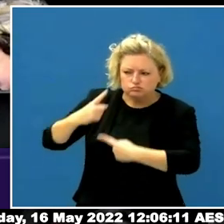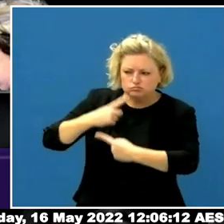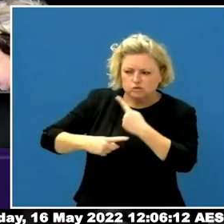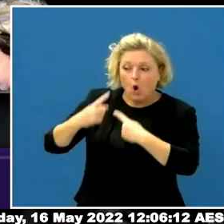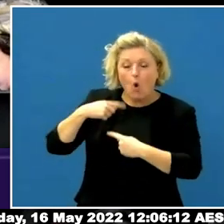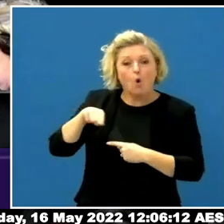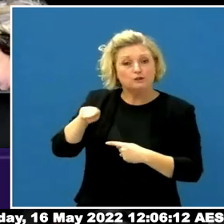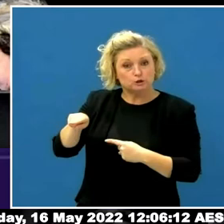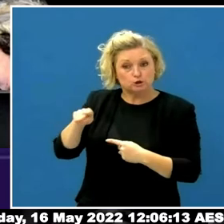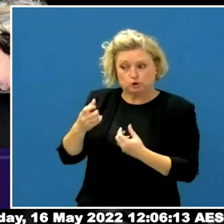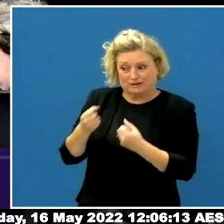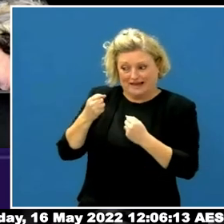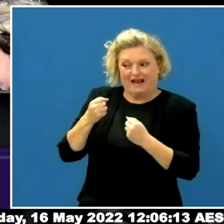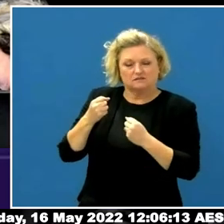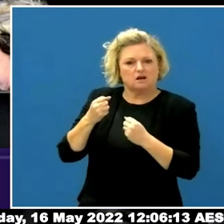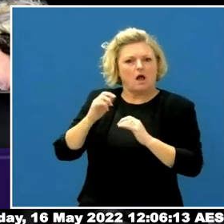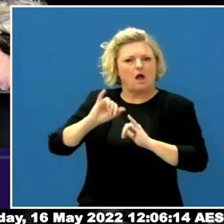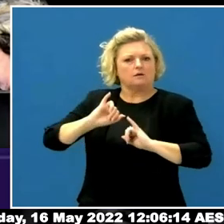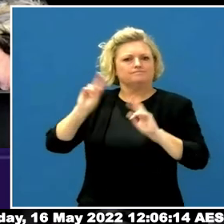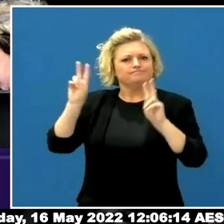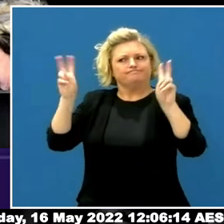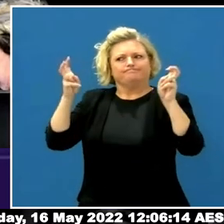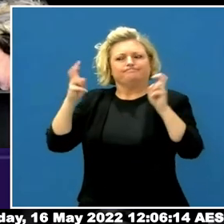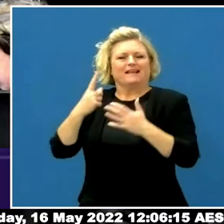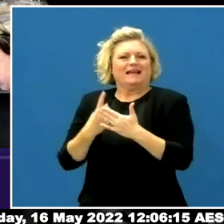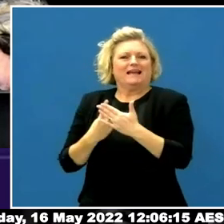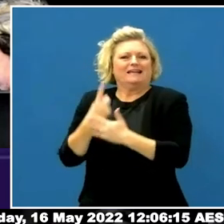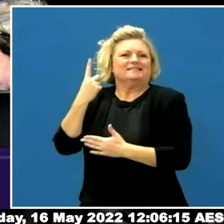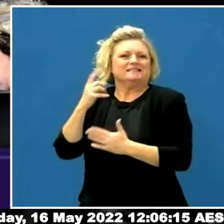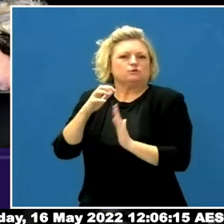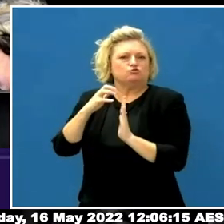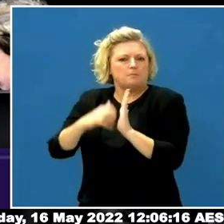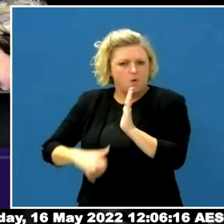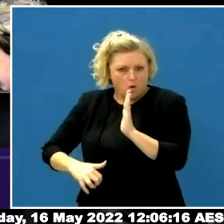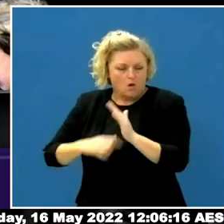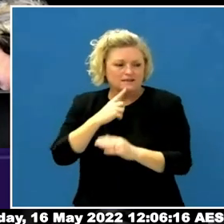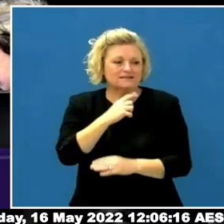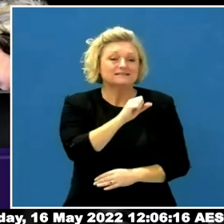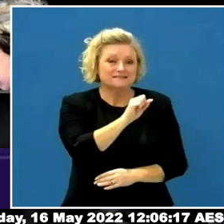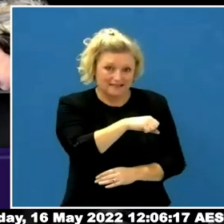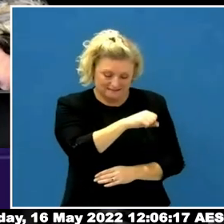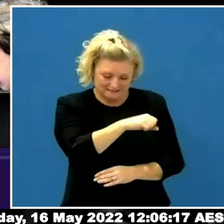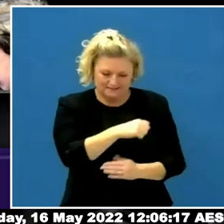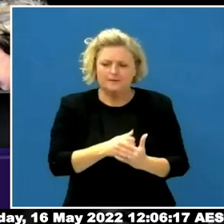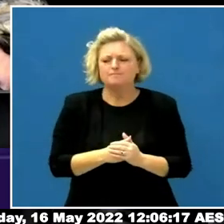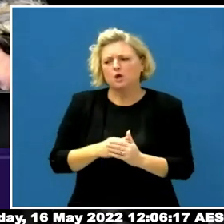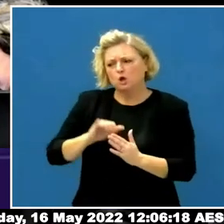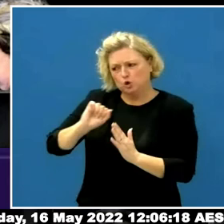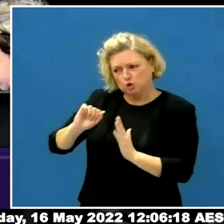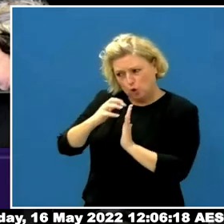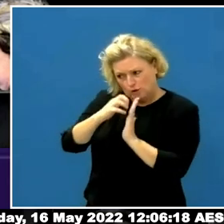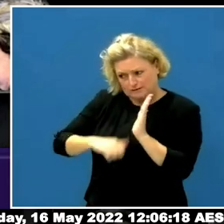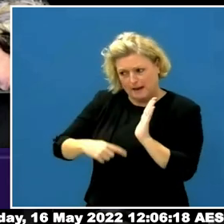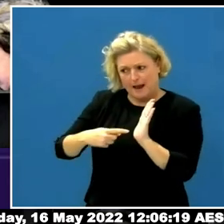Yes, I did. MR FOGARTY: Alright. And there was, I think in your statement, you refer to an occasion where Jason headbutted a wall at the Cherrywood site?